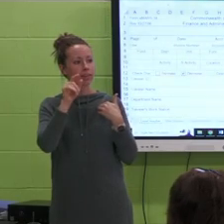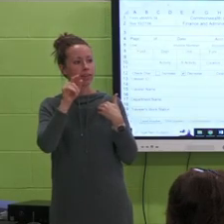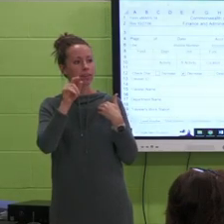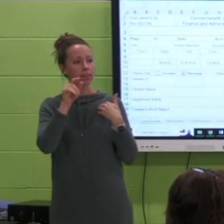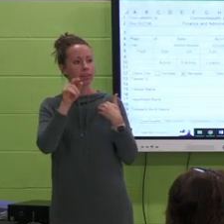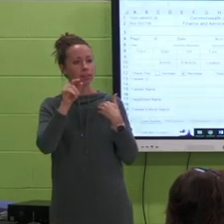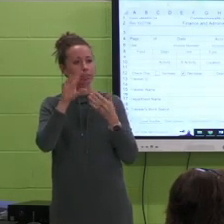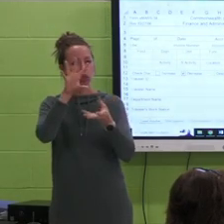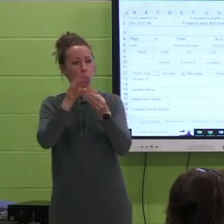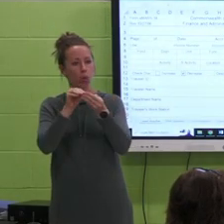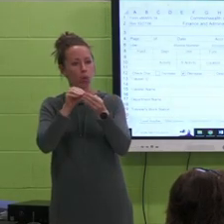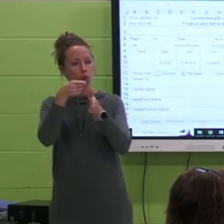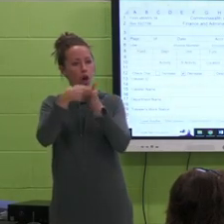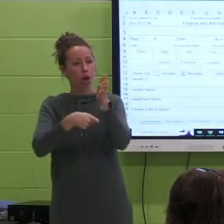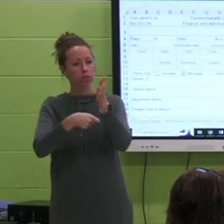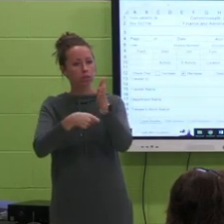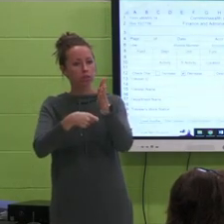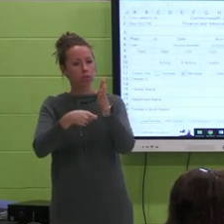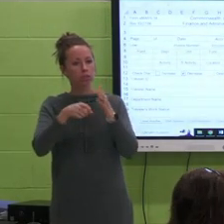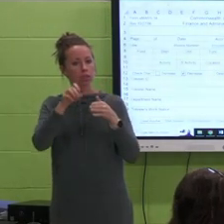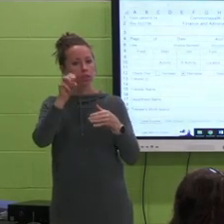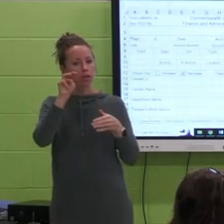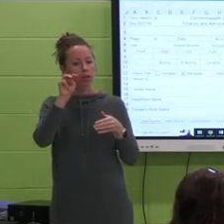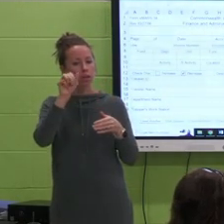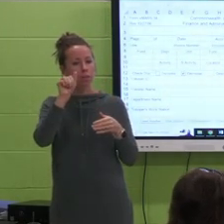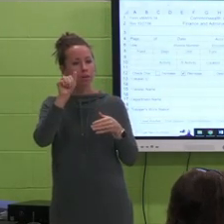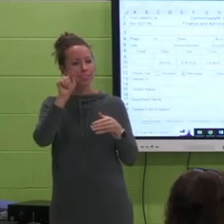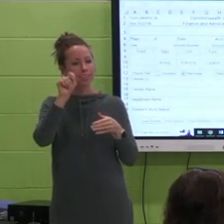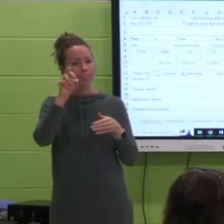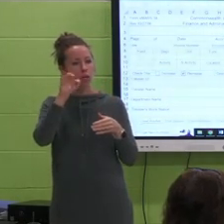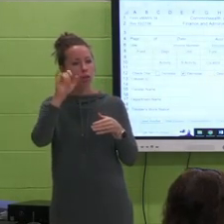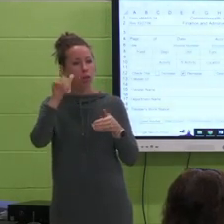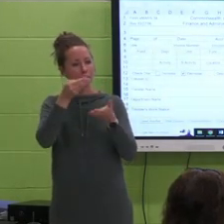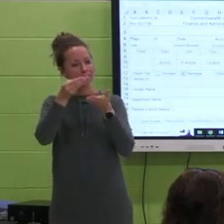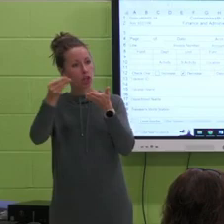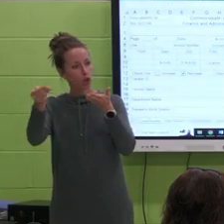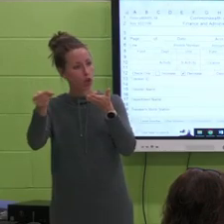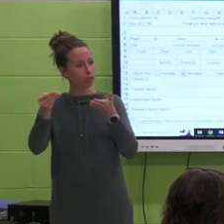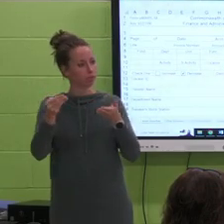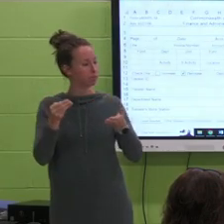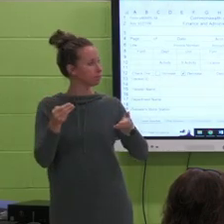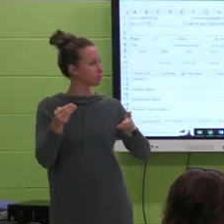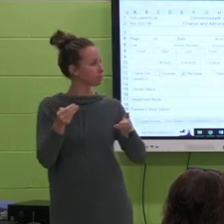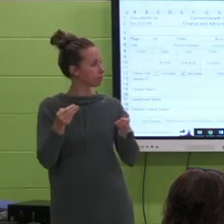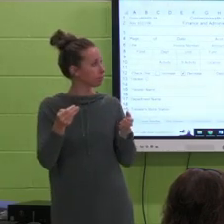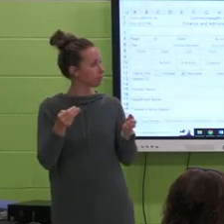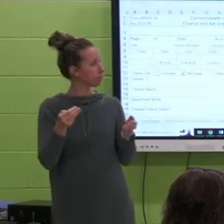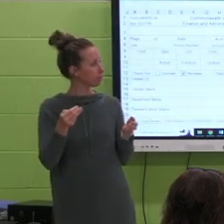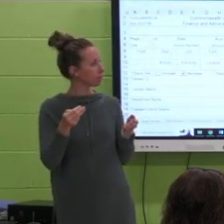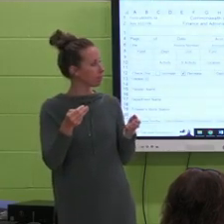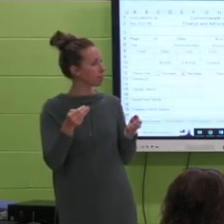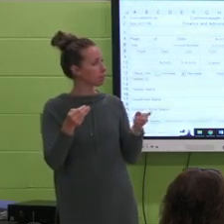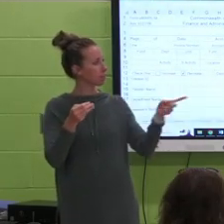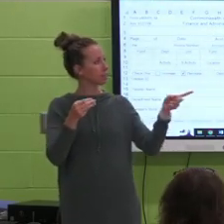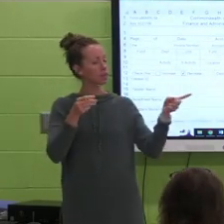okay we have a question back here